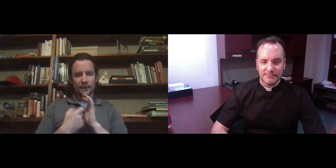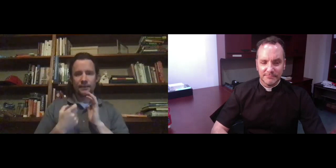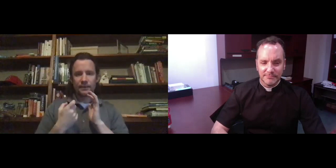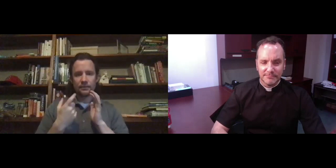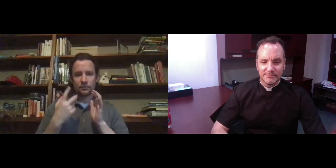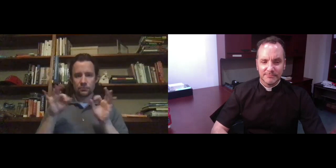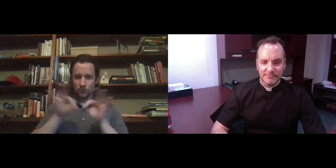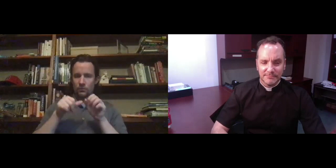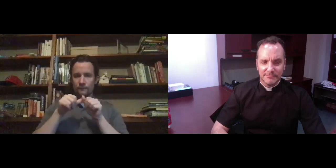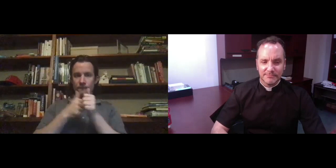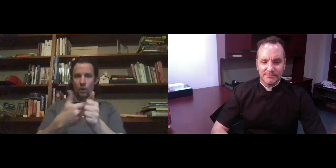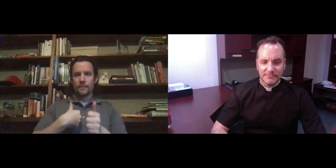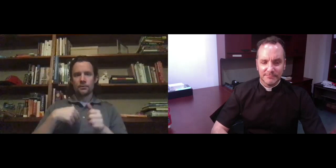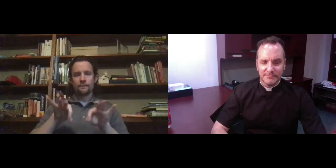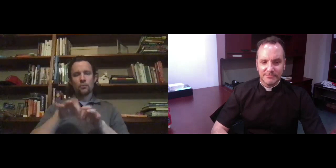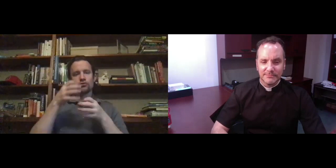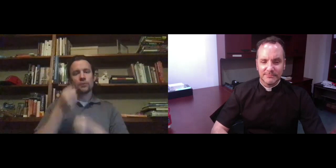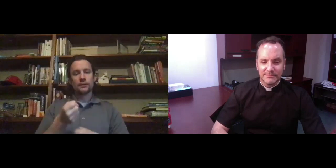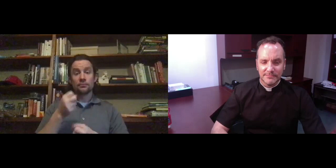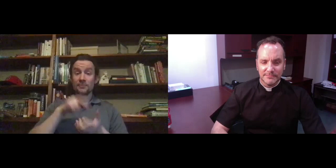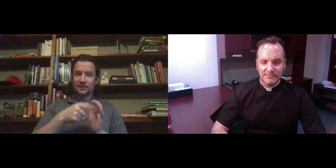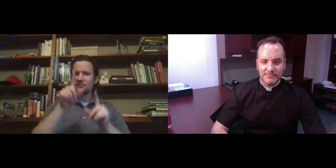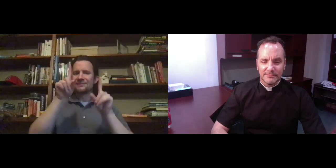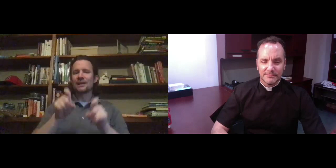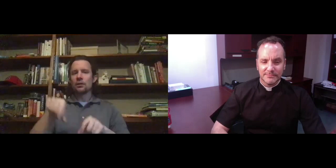That's so important - that's the key to our lives - is having that faith in Jesus